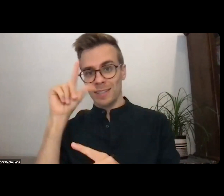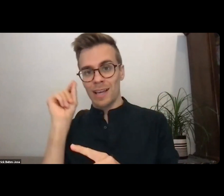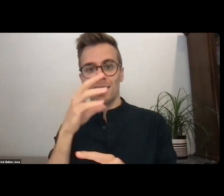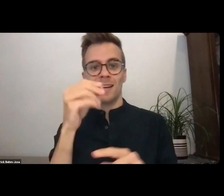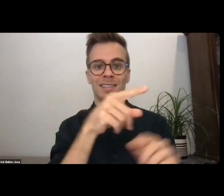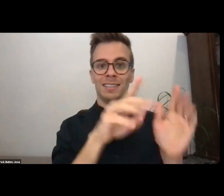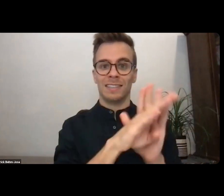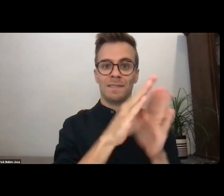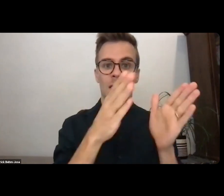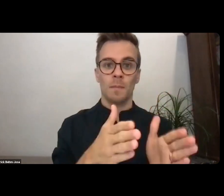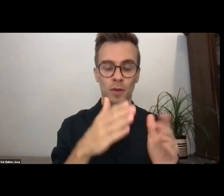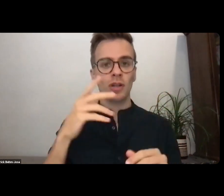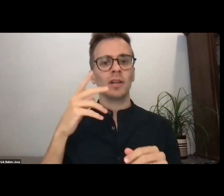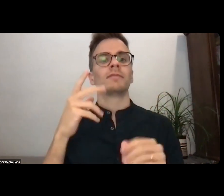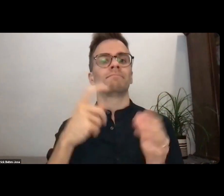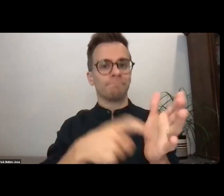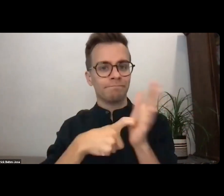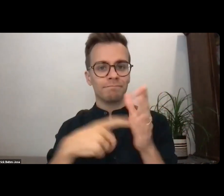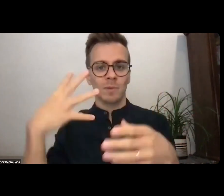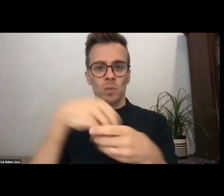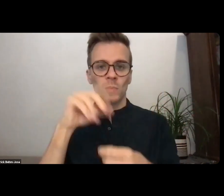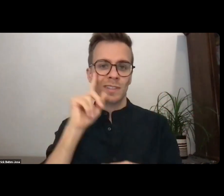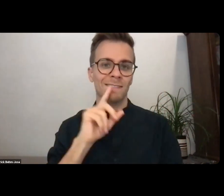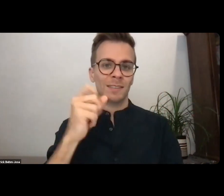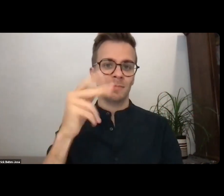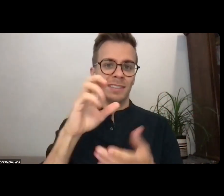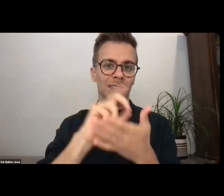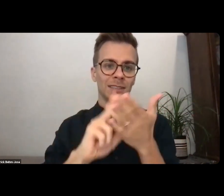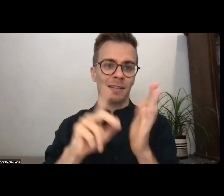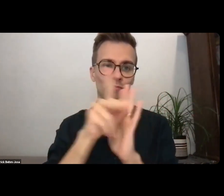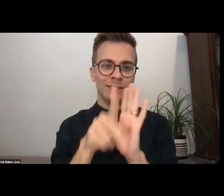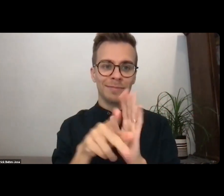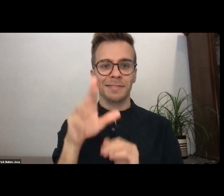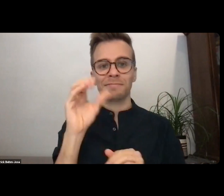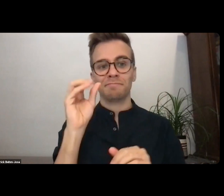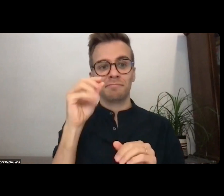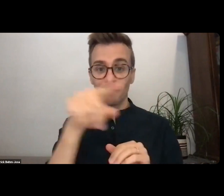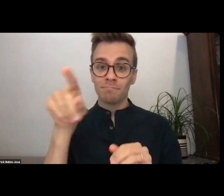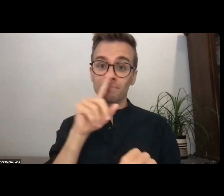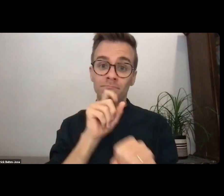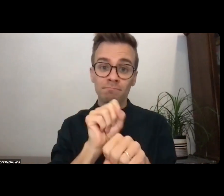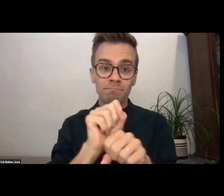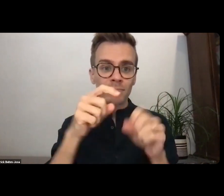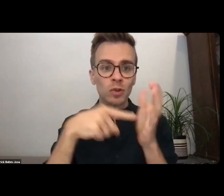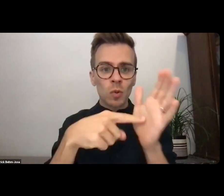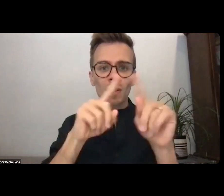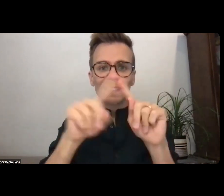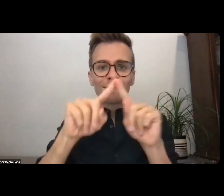In the development agreement with Gallaudet and the developer, it requires the use of DeafSpace Design Principles.